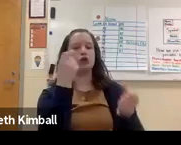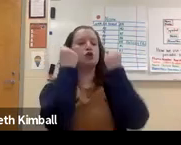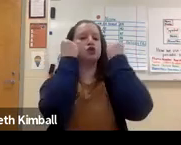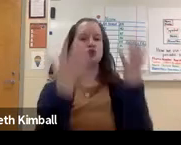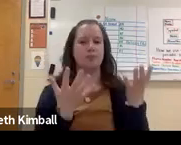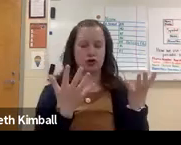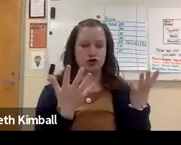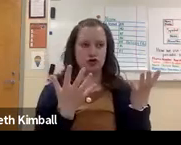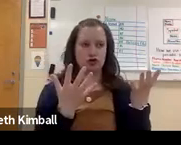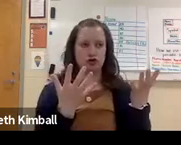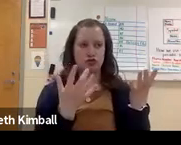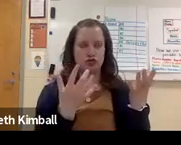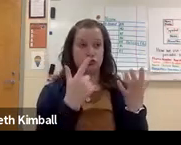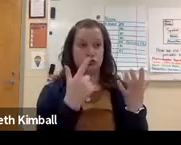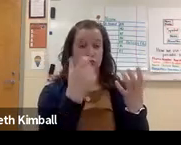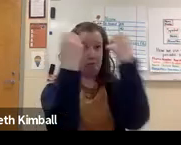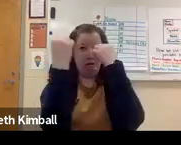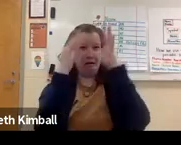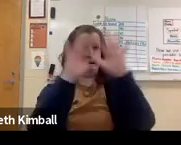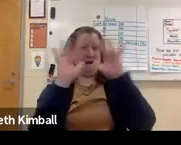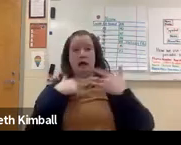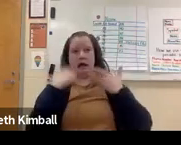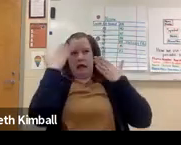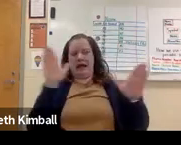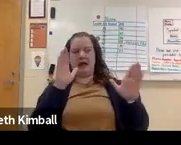prefer to use Code.org because they